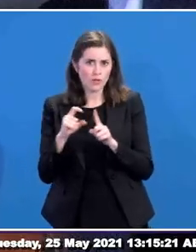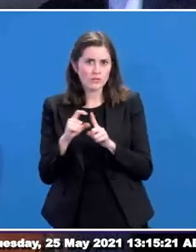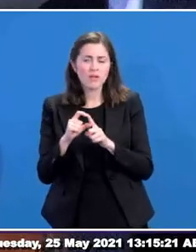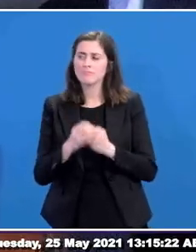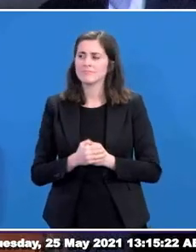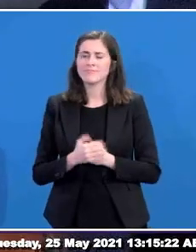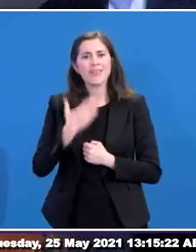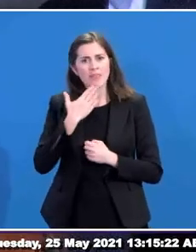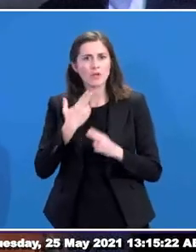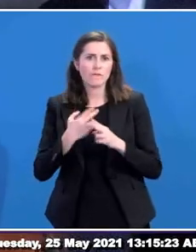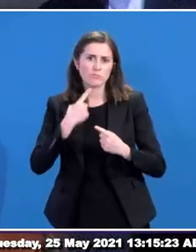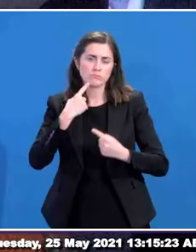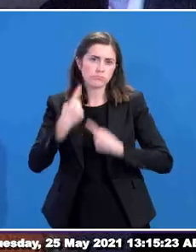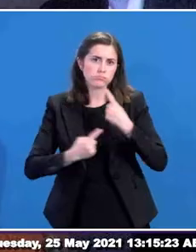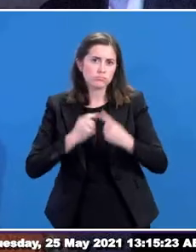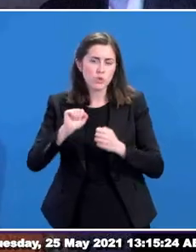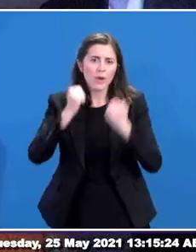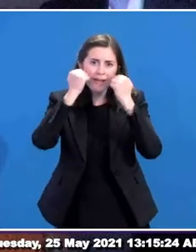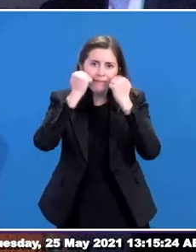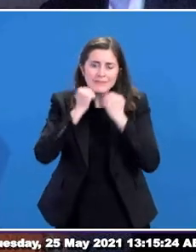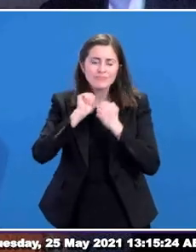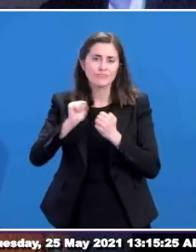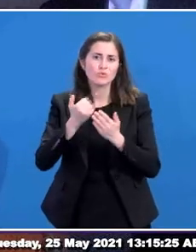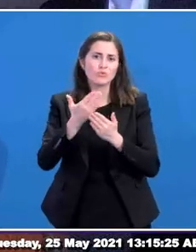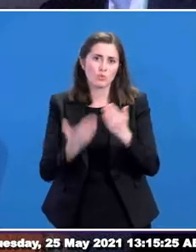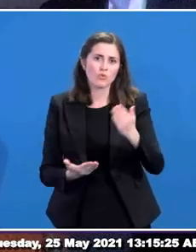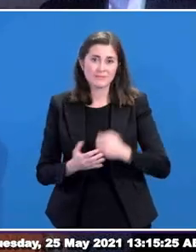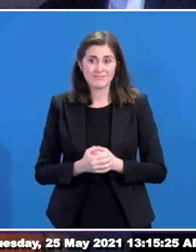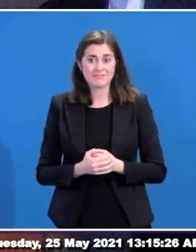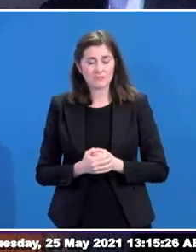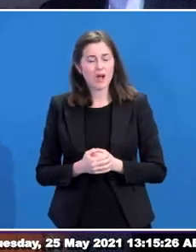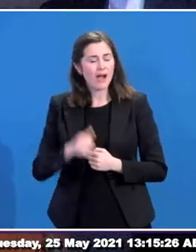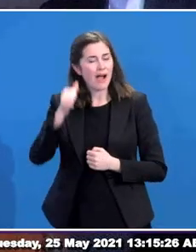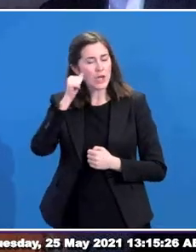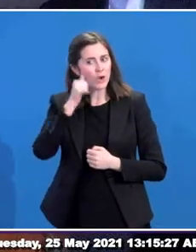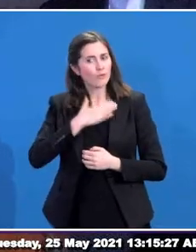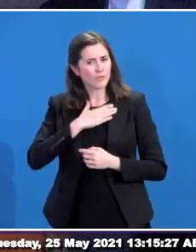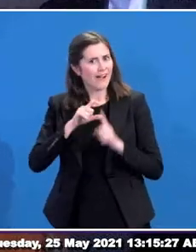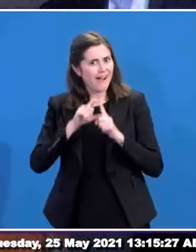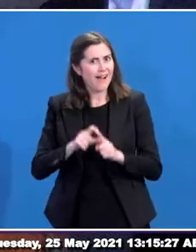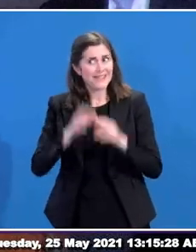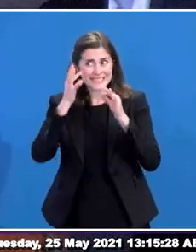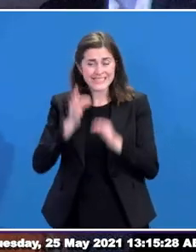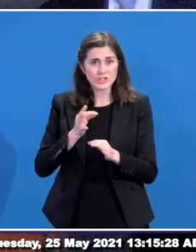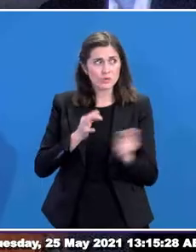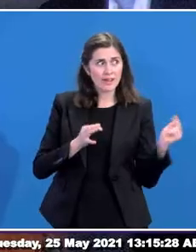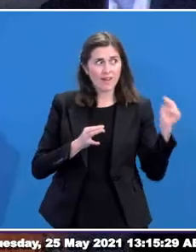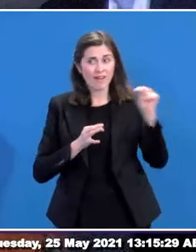We appreciate it has been a very big decision for you to speak publicly about these events.